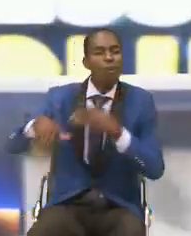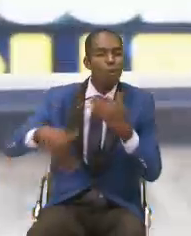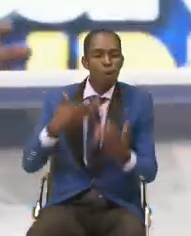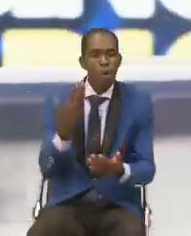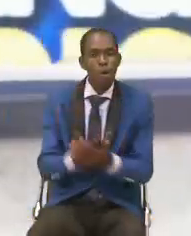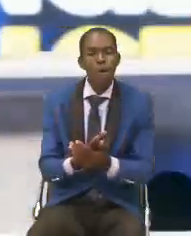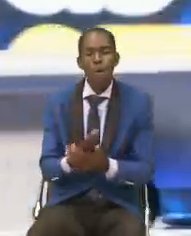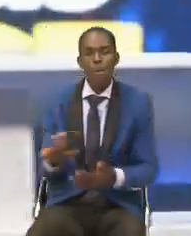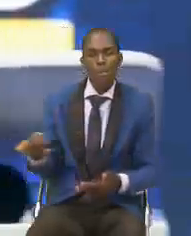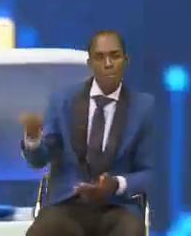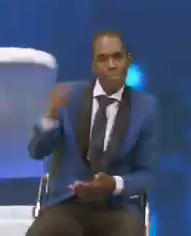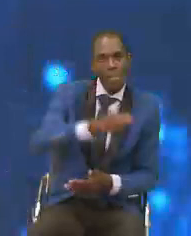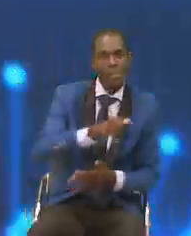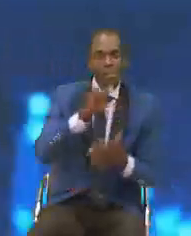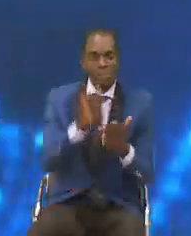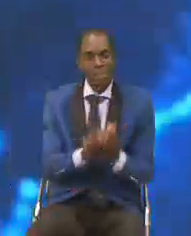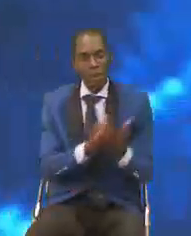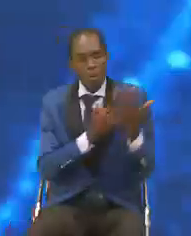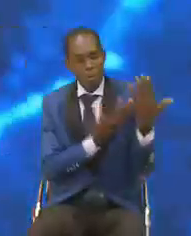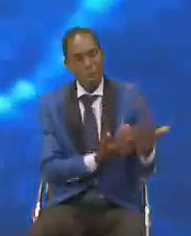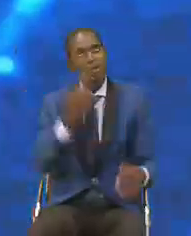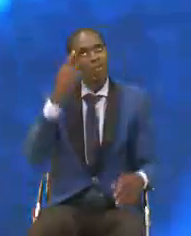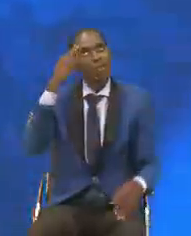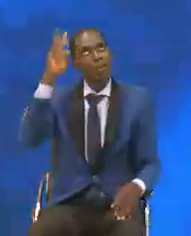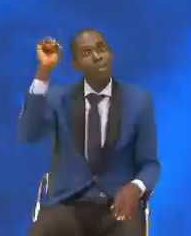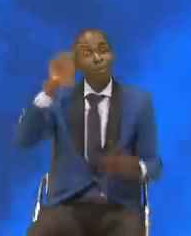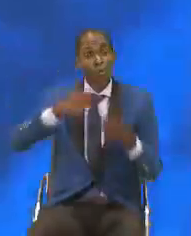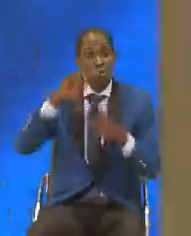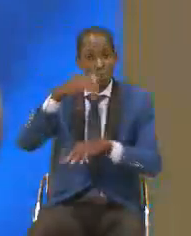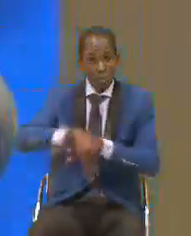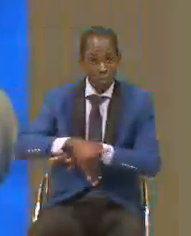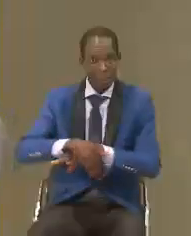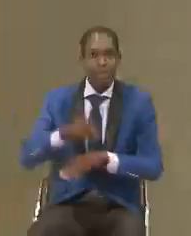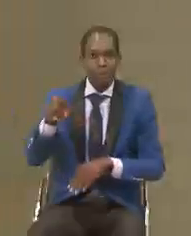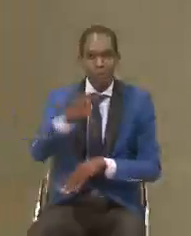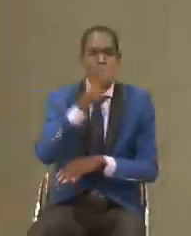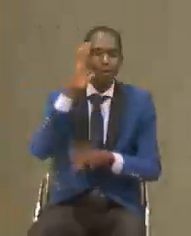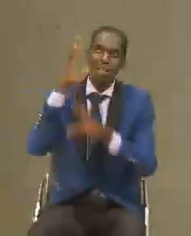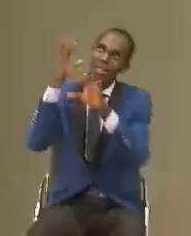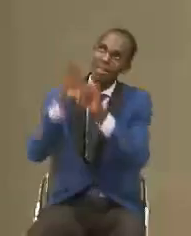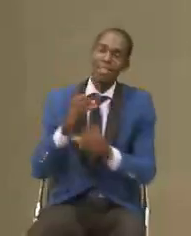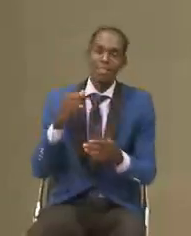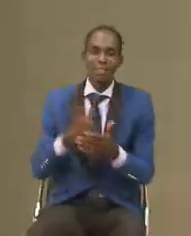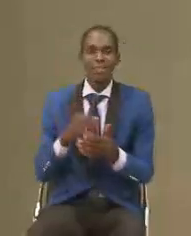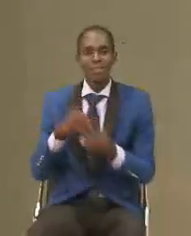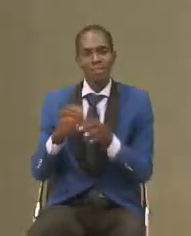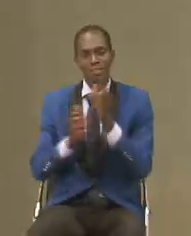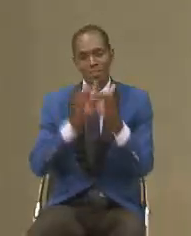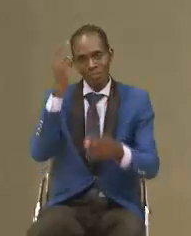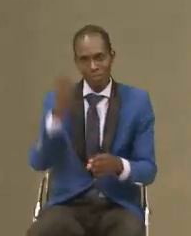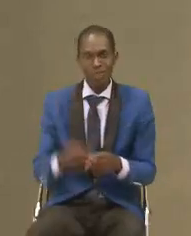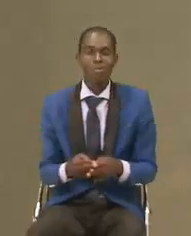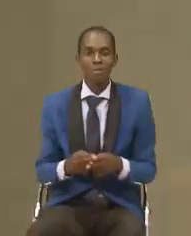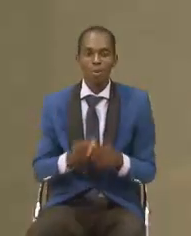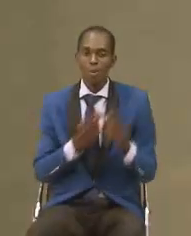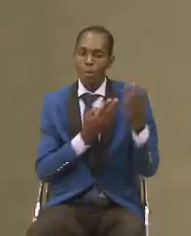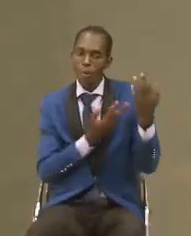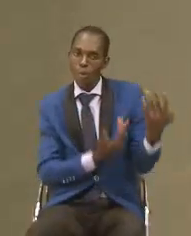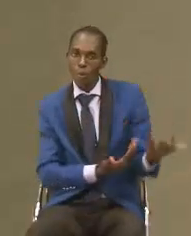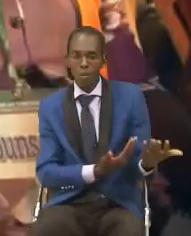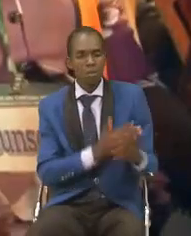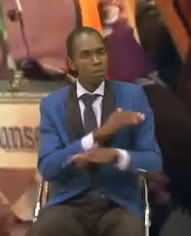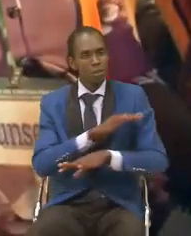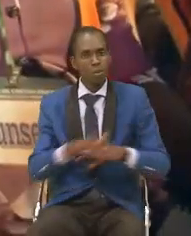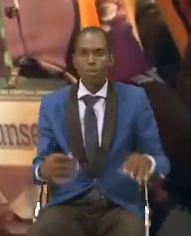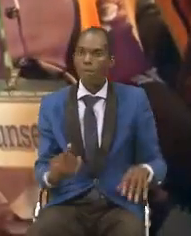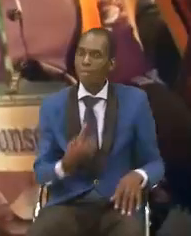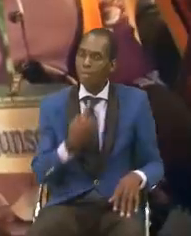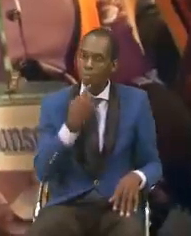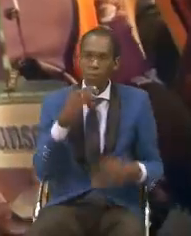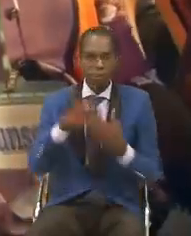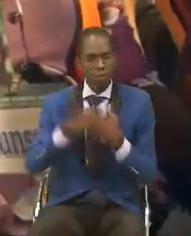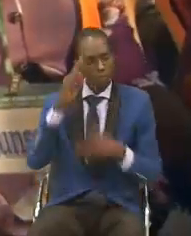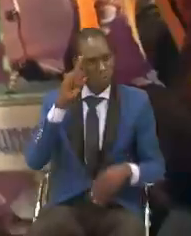showers of blessing are for all thee that waits for him tonight you will get it which